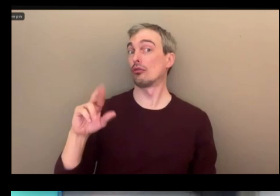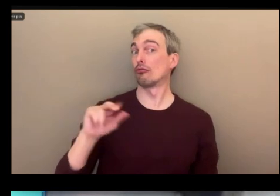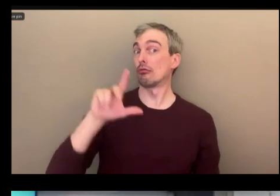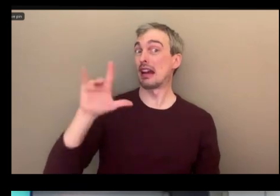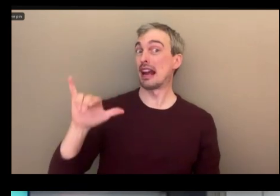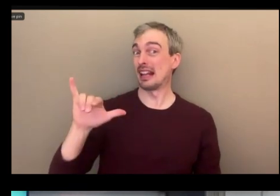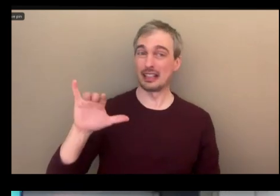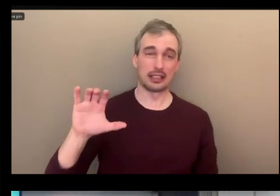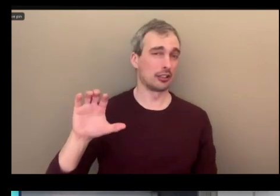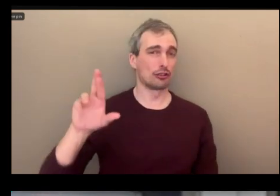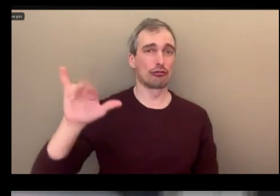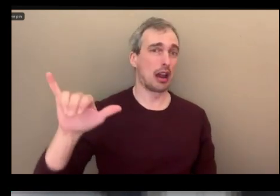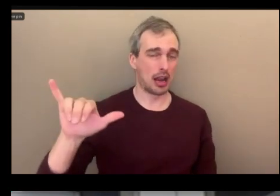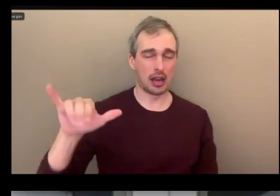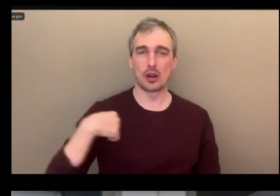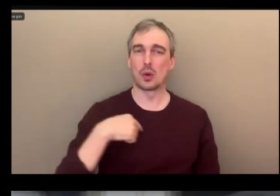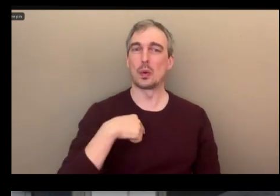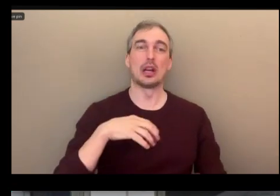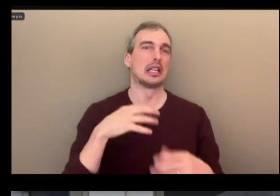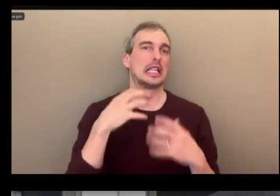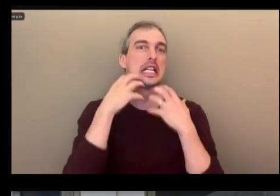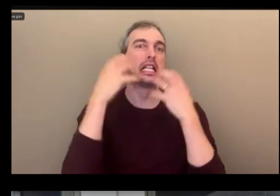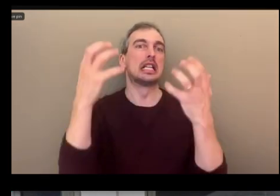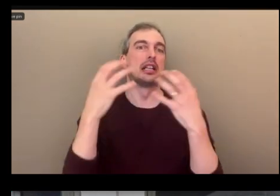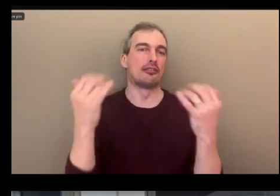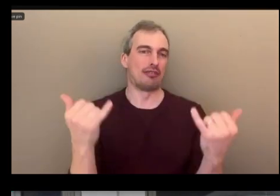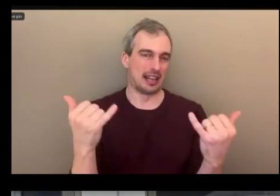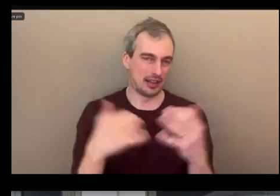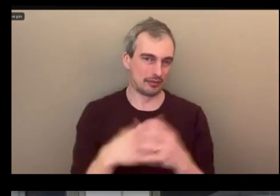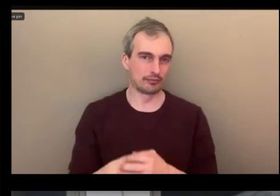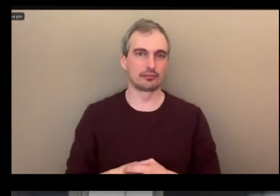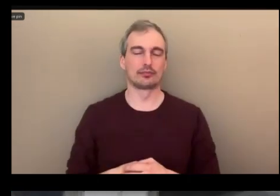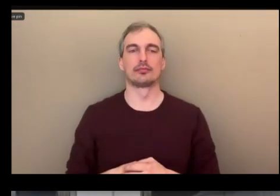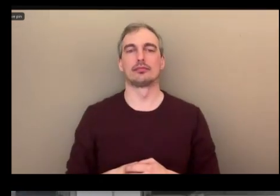Next slide. So this is something you may have seen. This is something that we're really proud of.